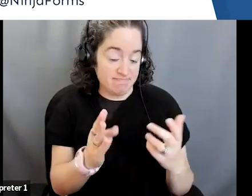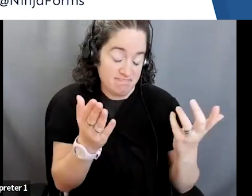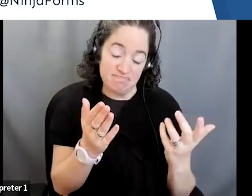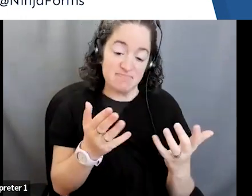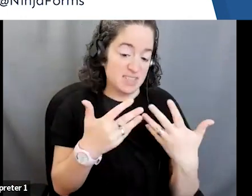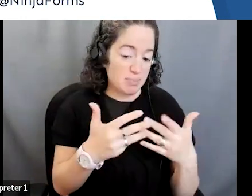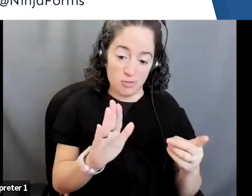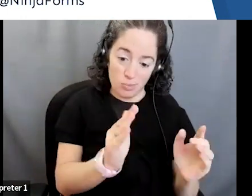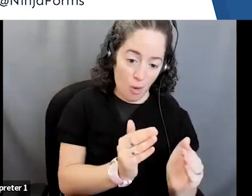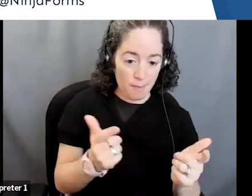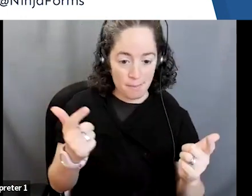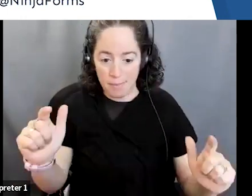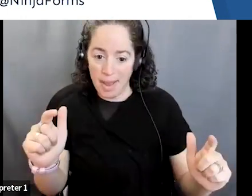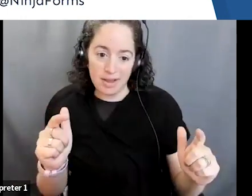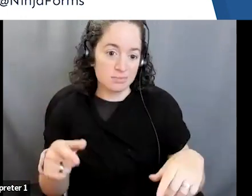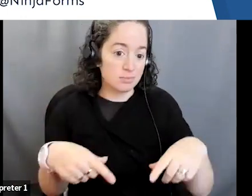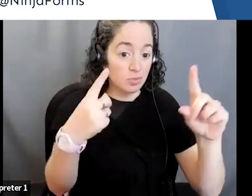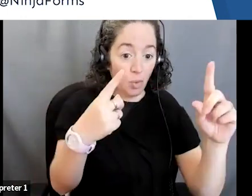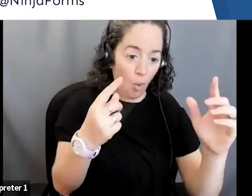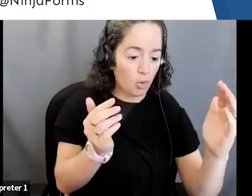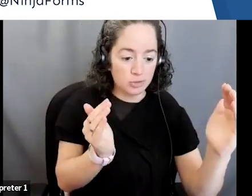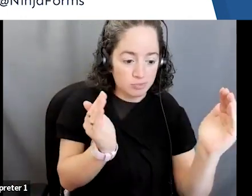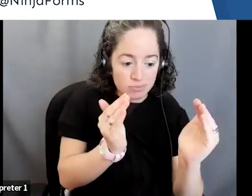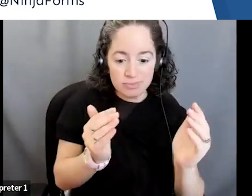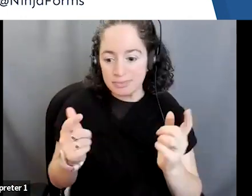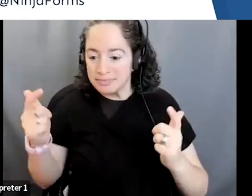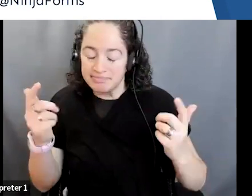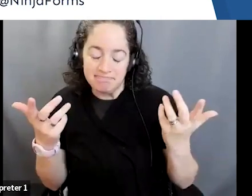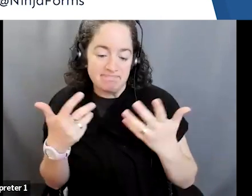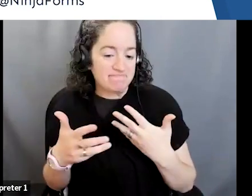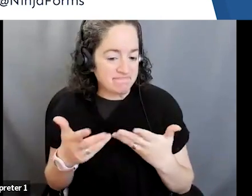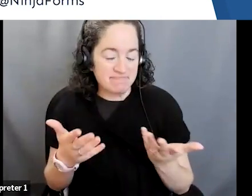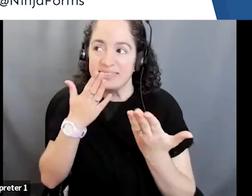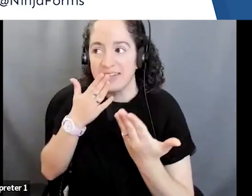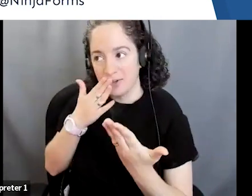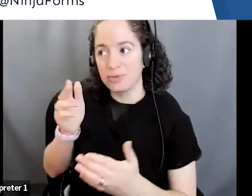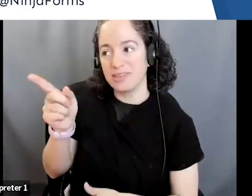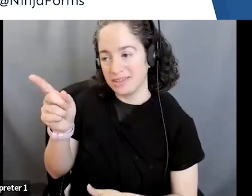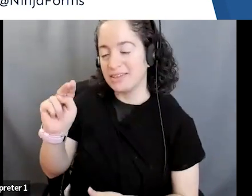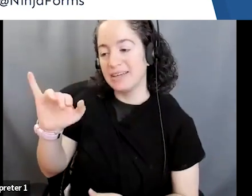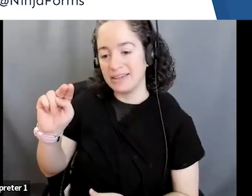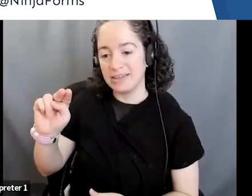our sign language interpretation today. You can learn more about Ninja Forms if you go to ninjfForms.com.